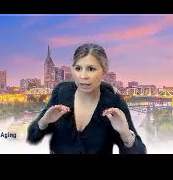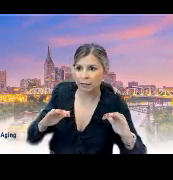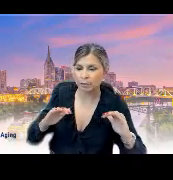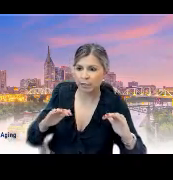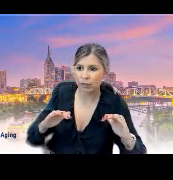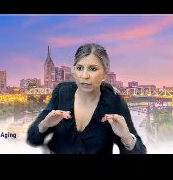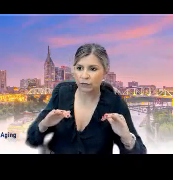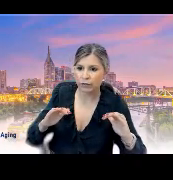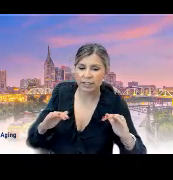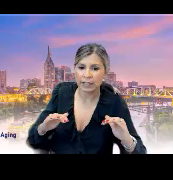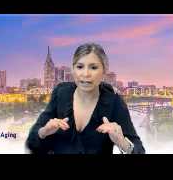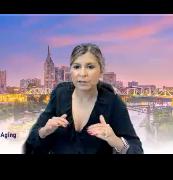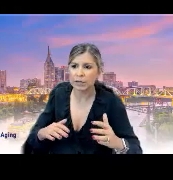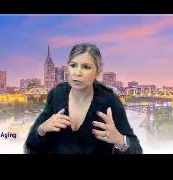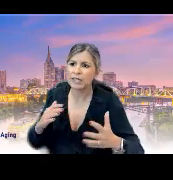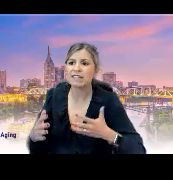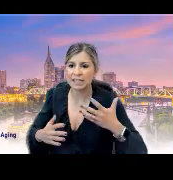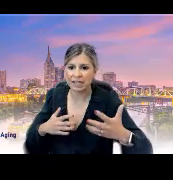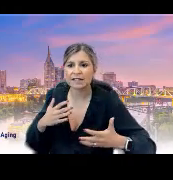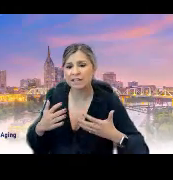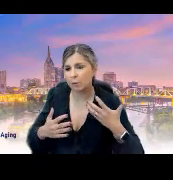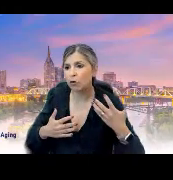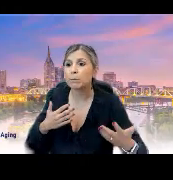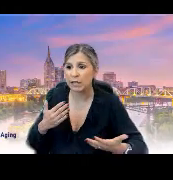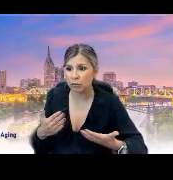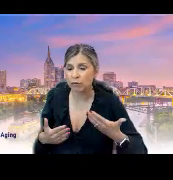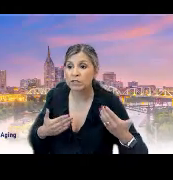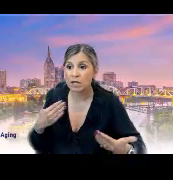POES for TEIS, but you can see that it's somewhat